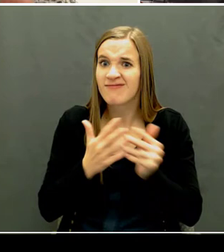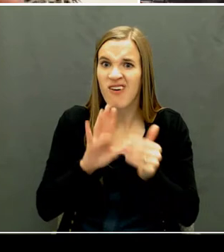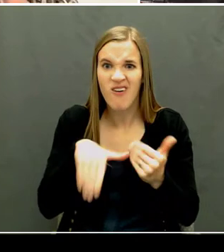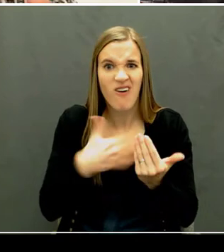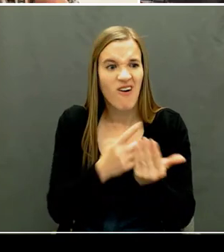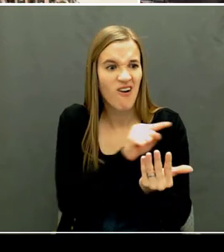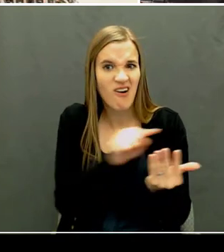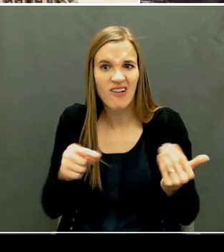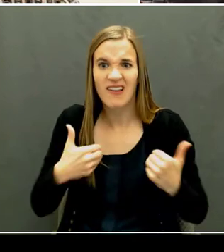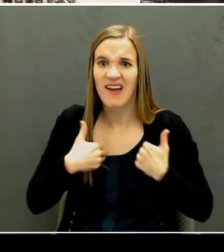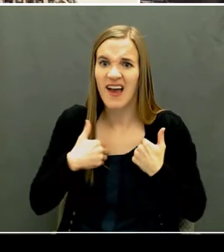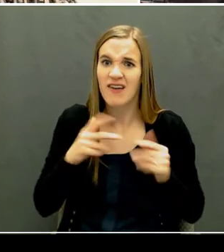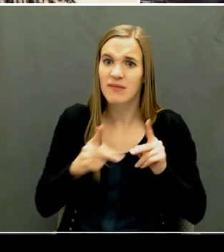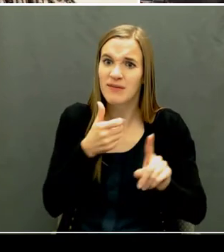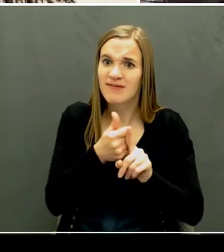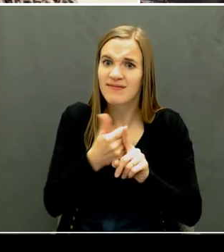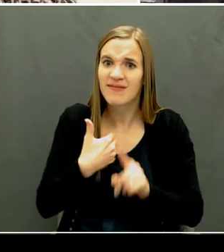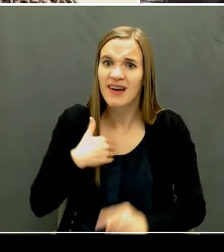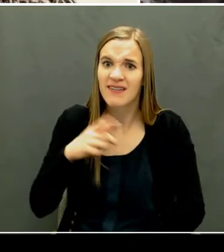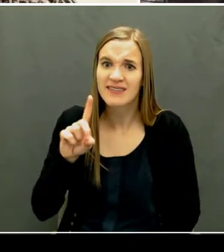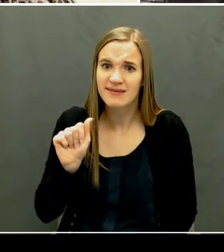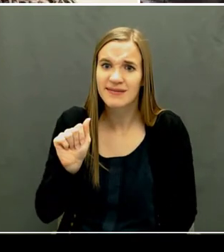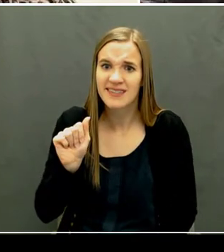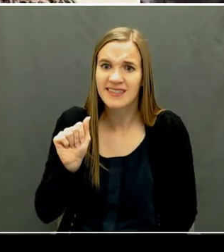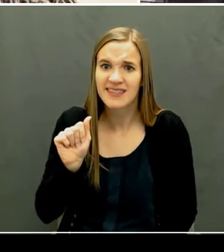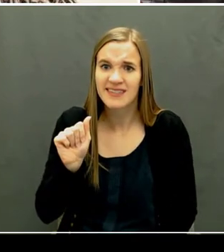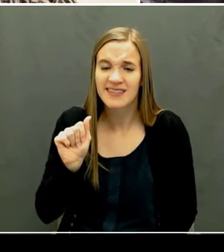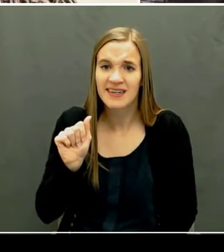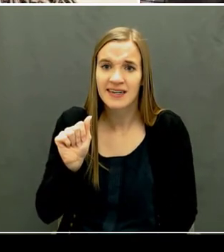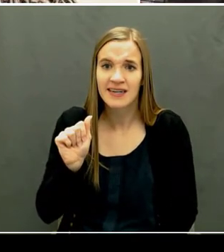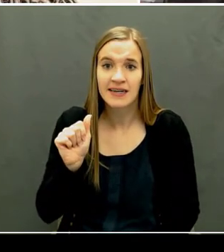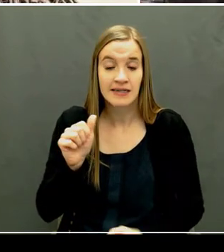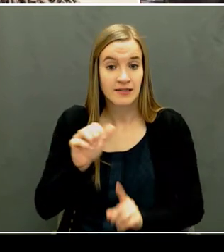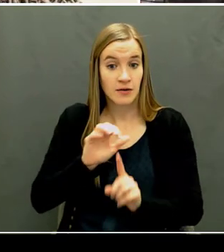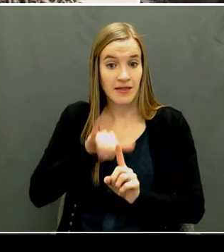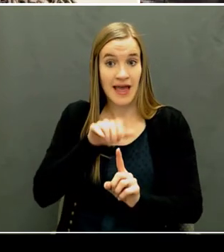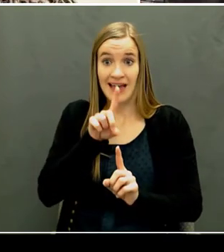directions, and connecting and just saying it's a human issue. It's kind of a little bit of what we